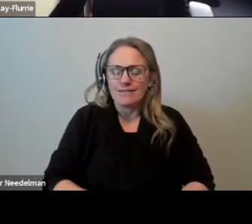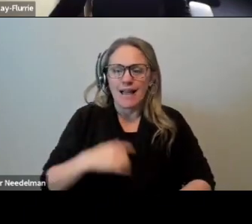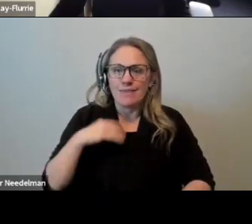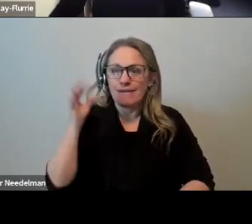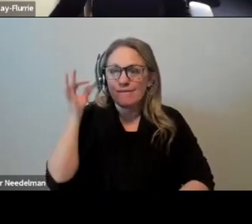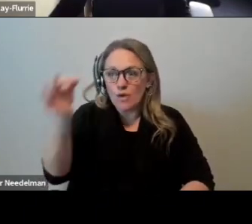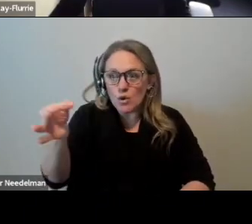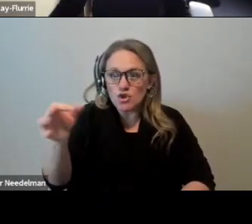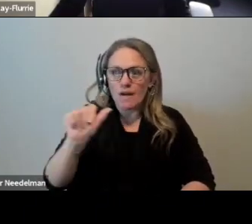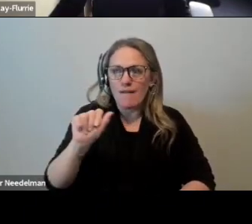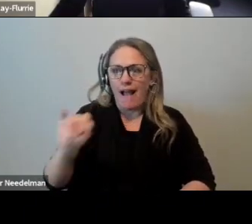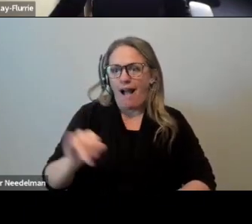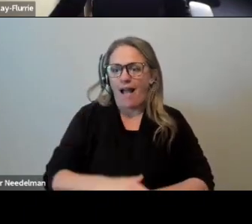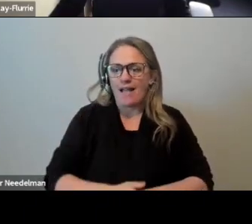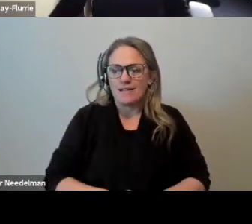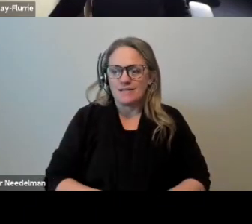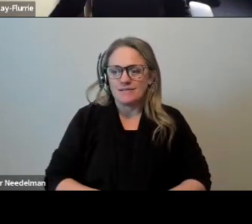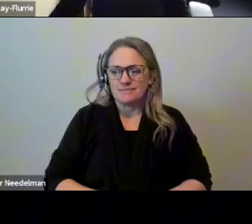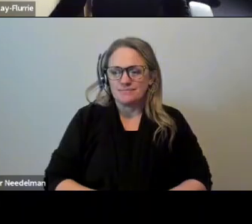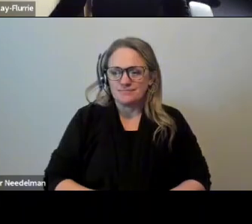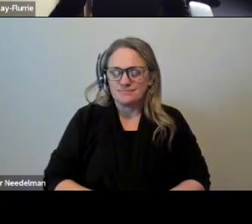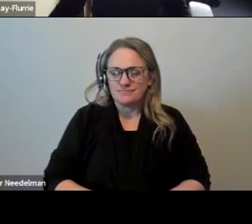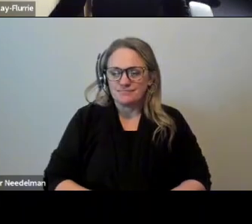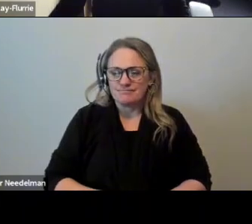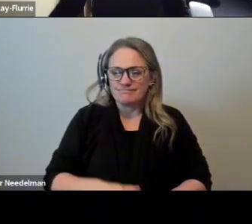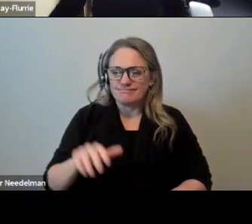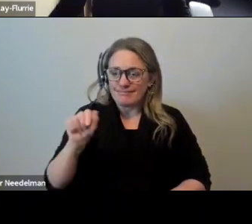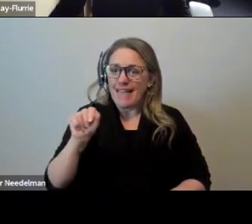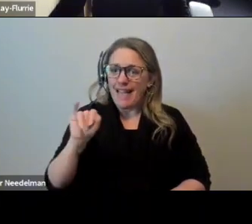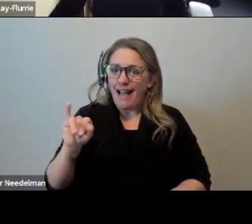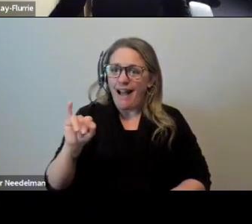AI, I think, is going to be helping us